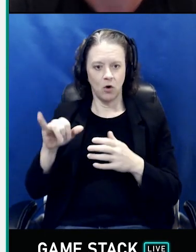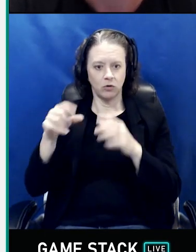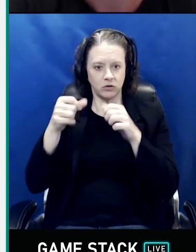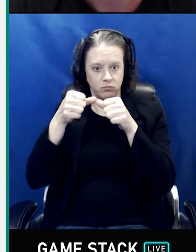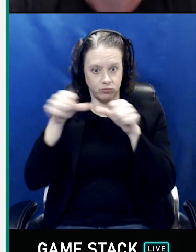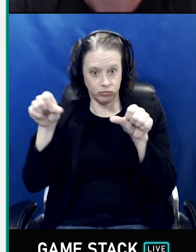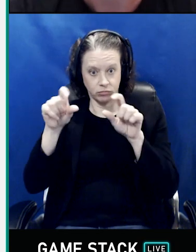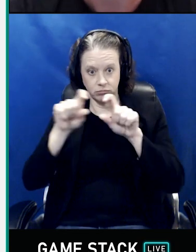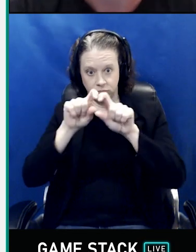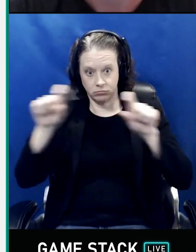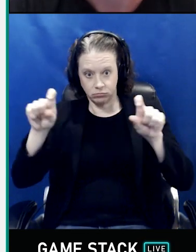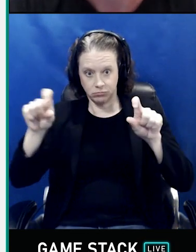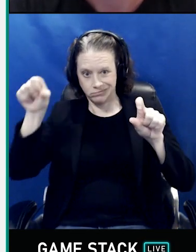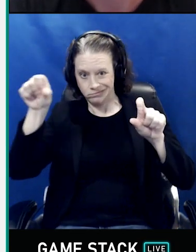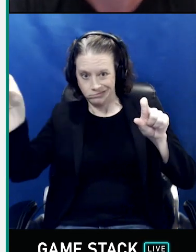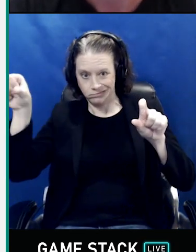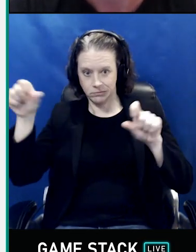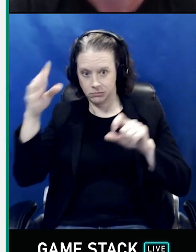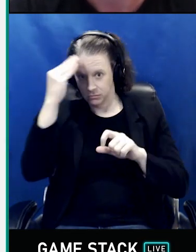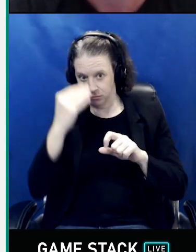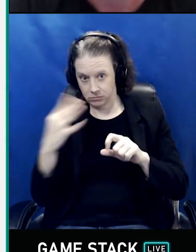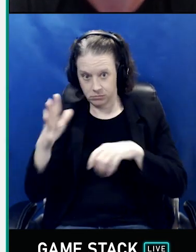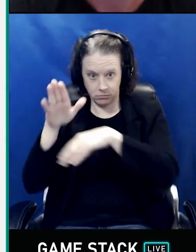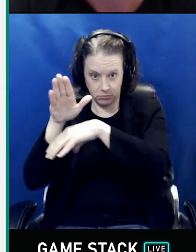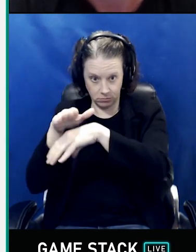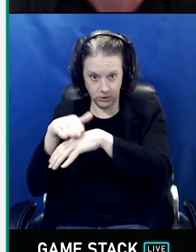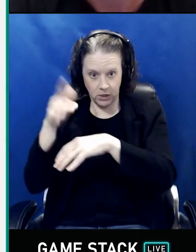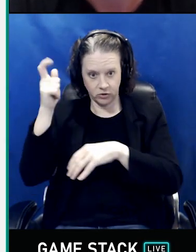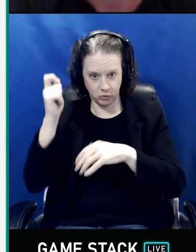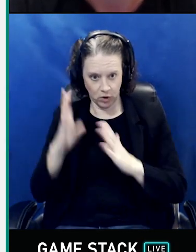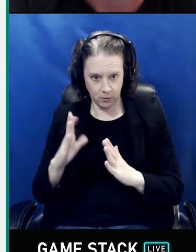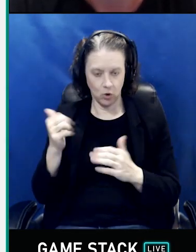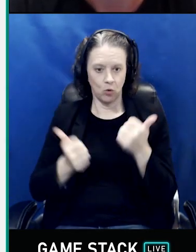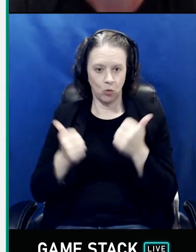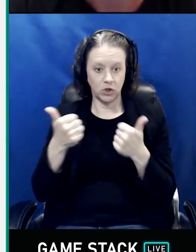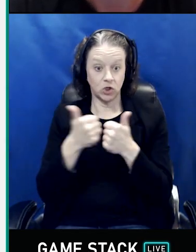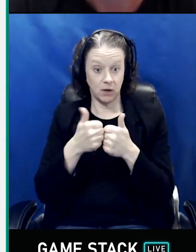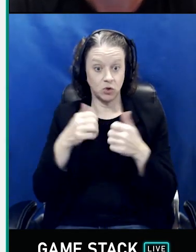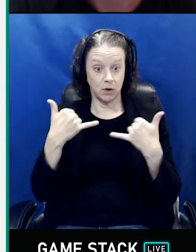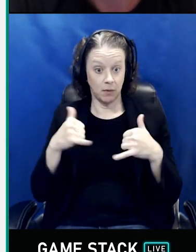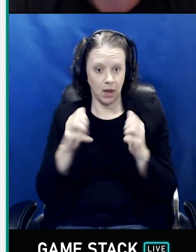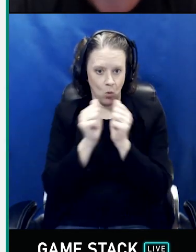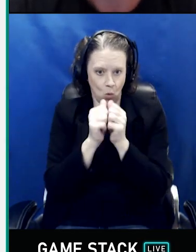special badging to ensure that subscribers know which games they can play without a controller.